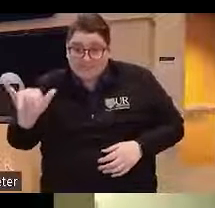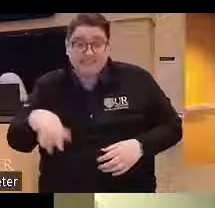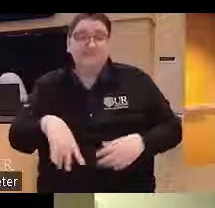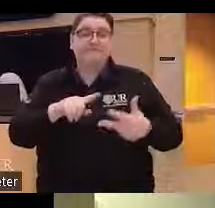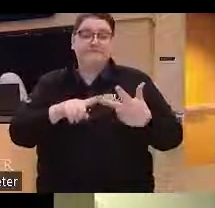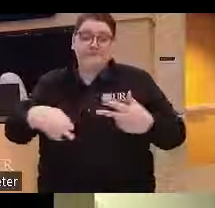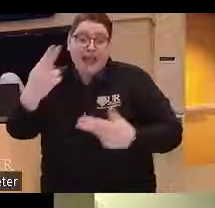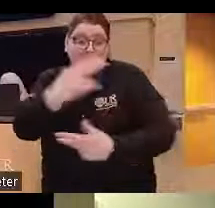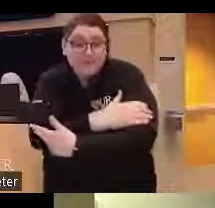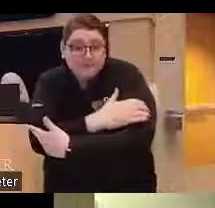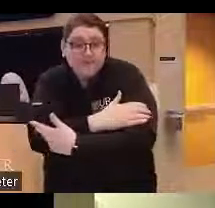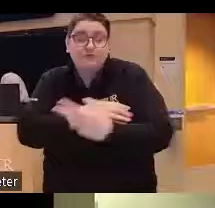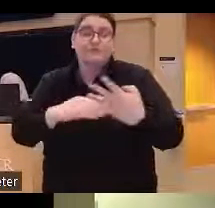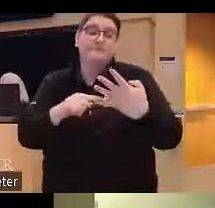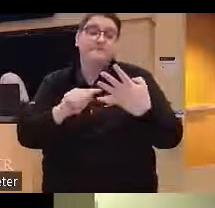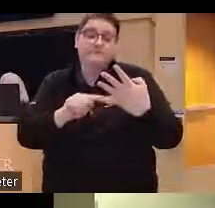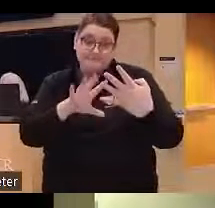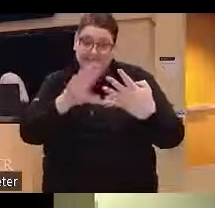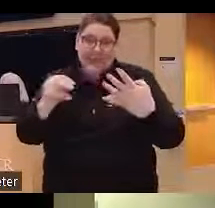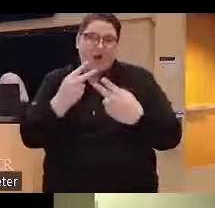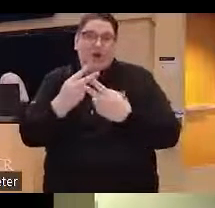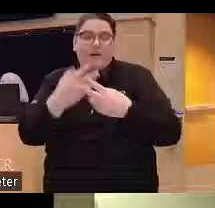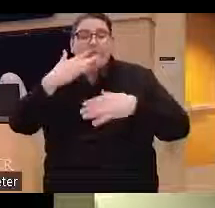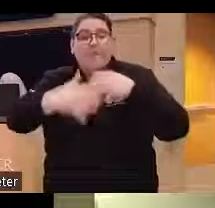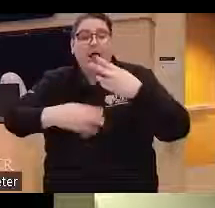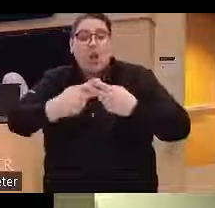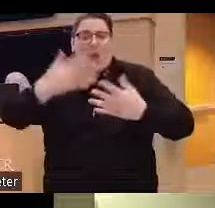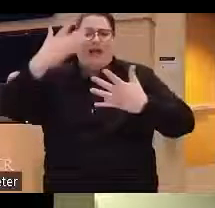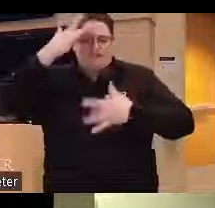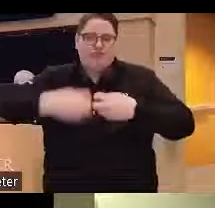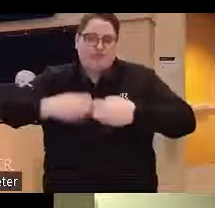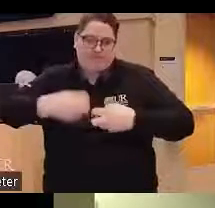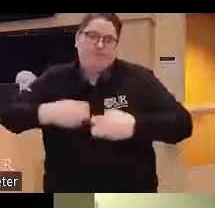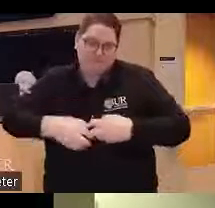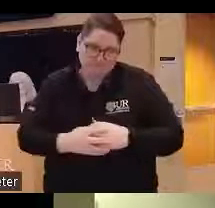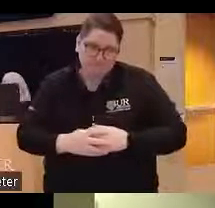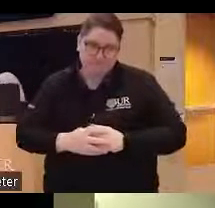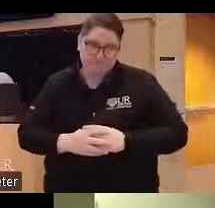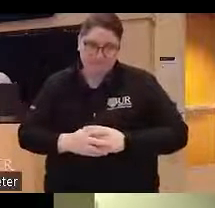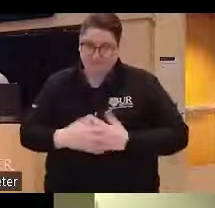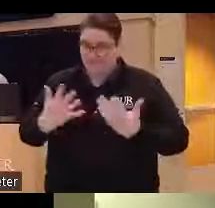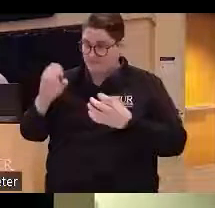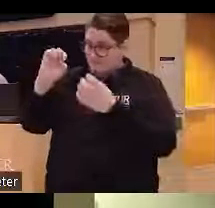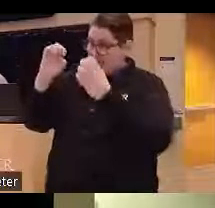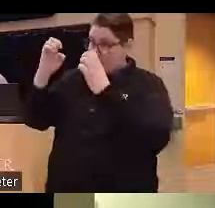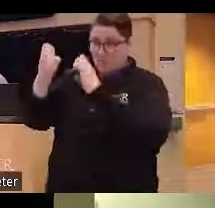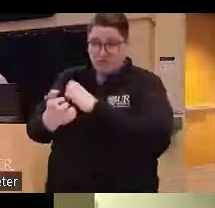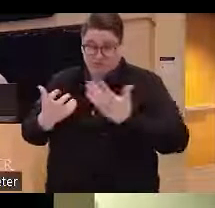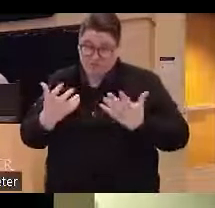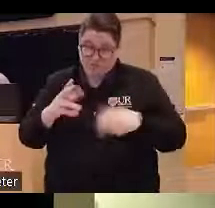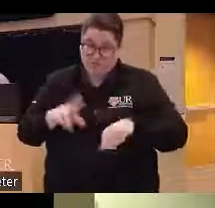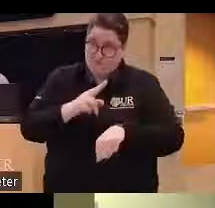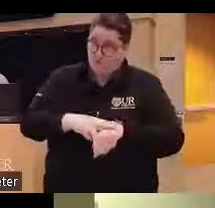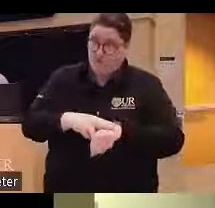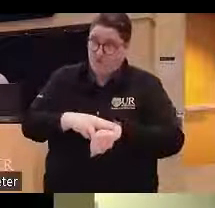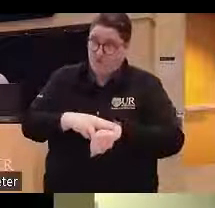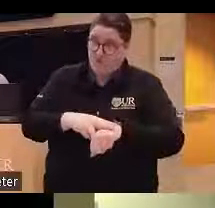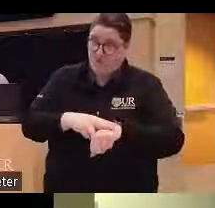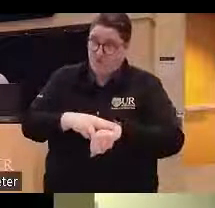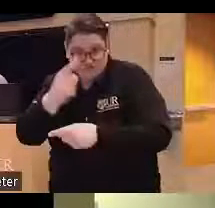hypertension and coagulopathy now over evolution is that random probably not so the brain um and